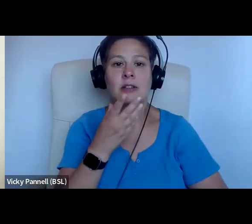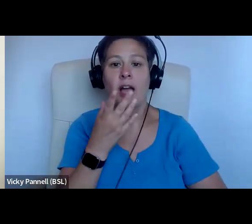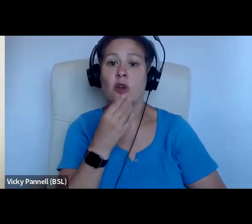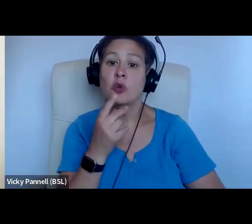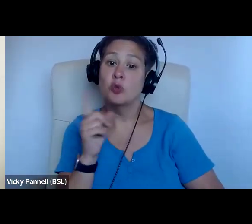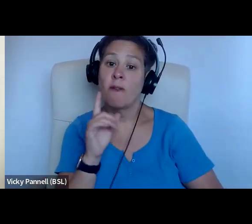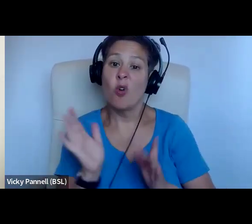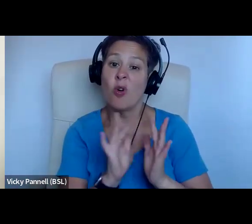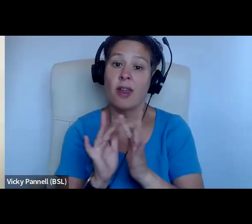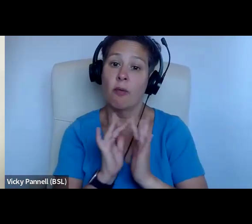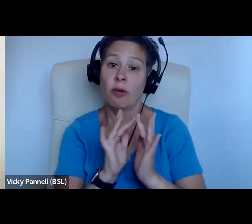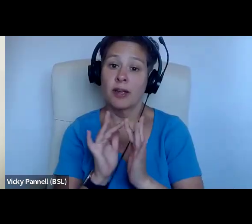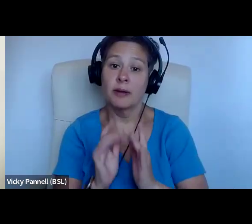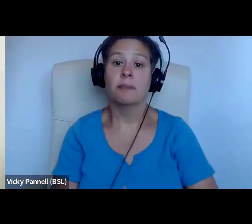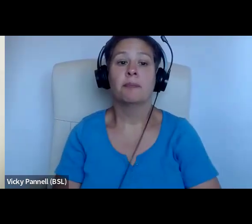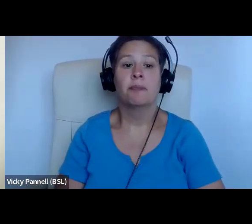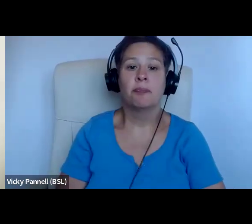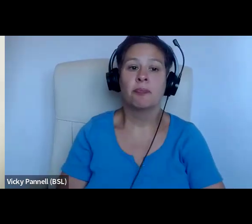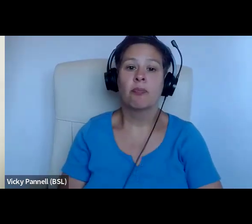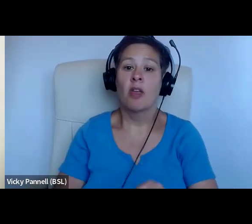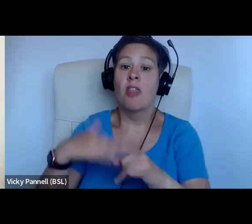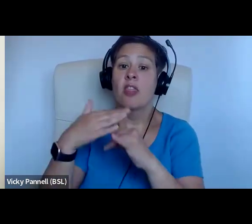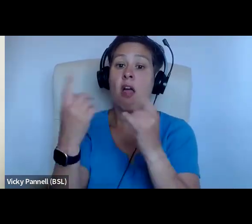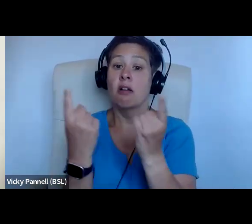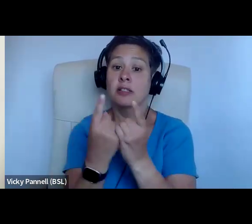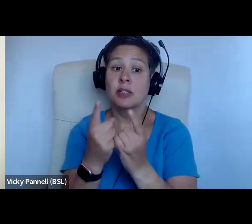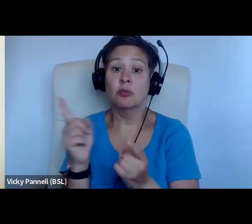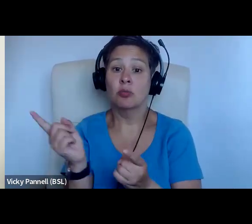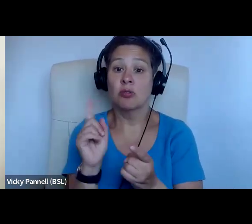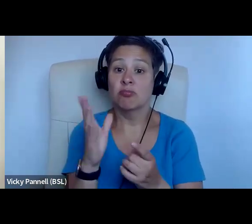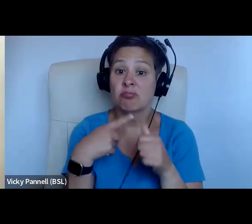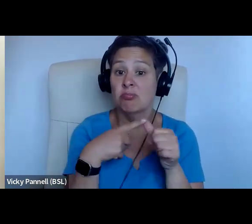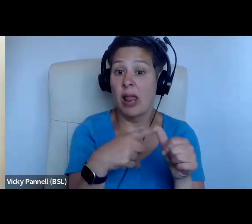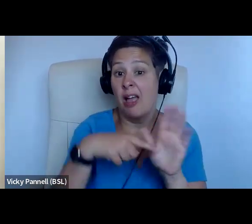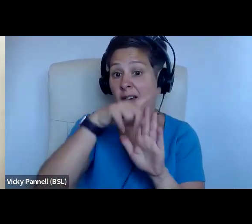applying is a lot of work on its own, and there's a lot of luck involved in it.